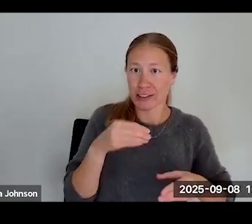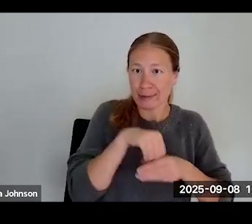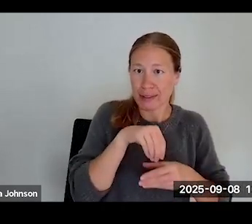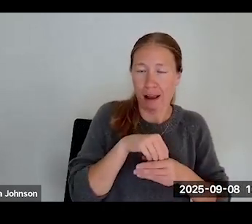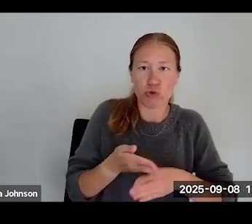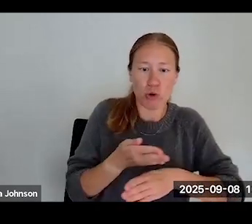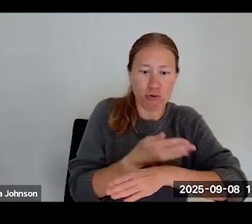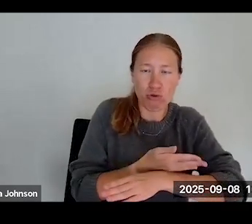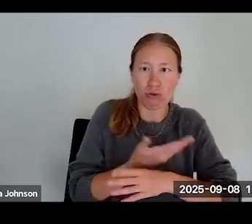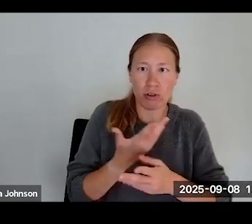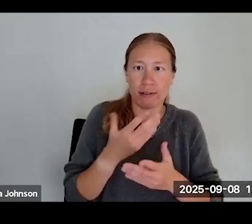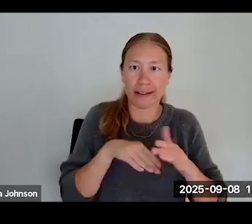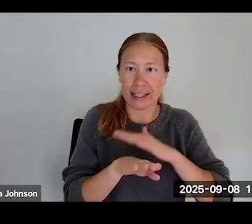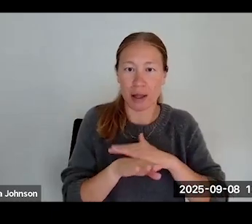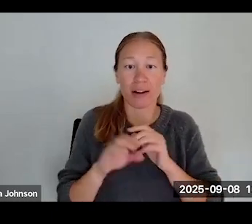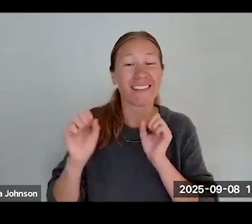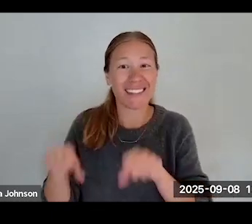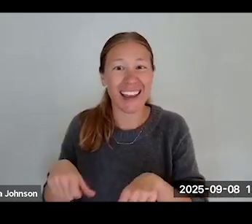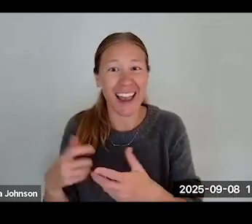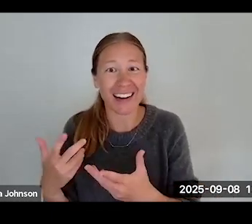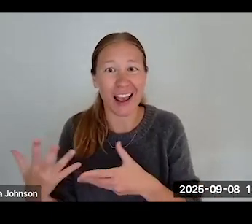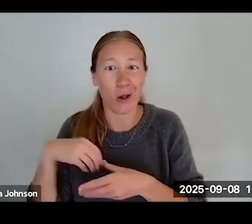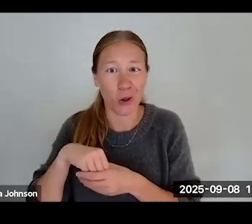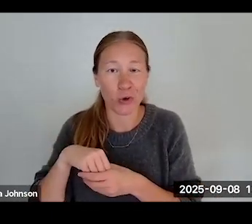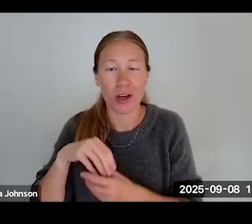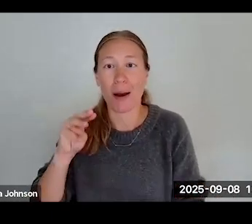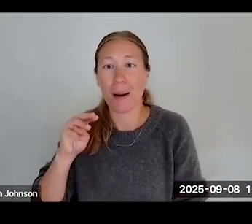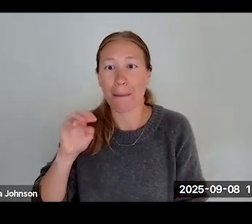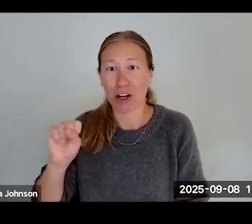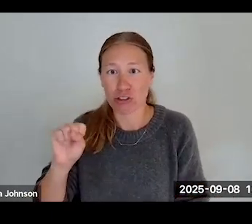And this can include the accessibility checker that's available through the Microsoft Office suite,